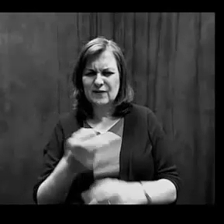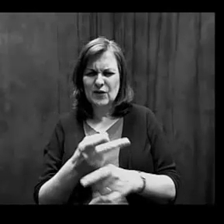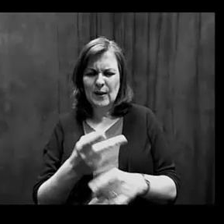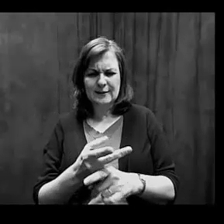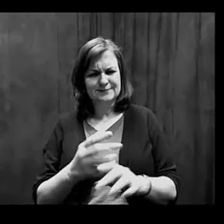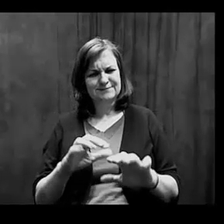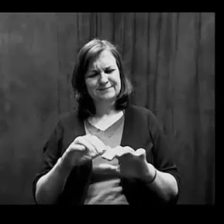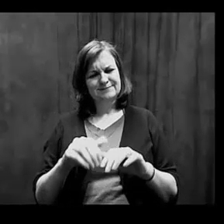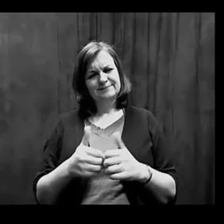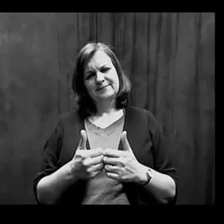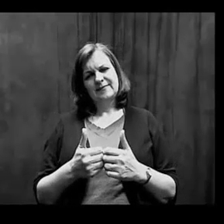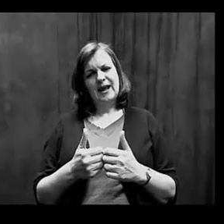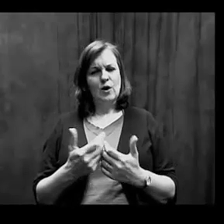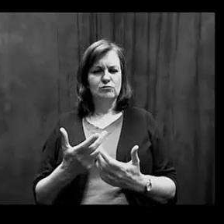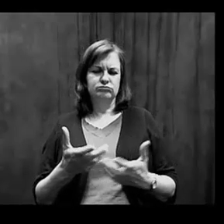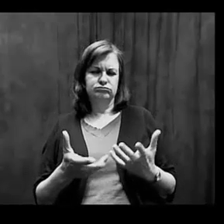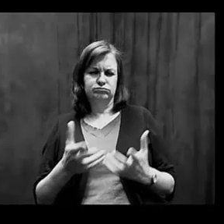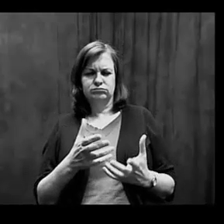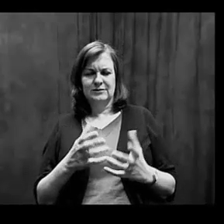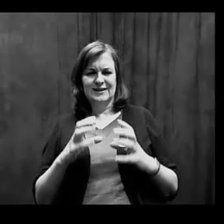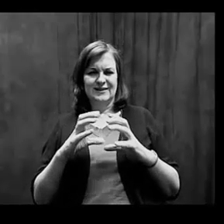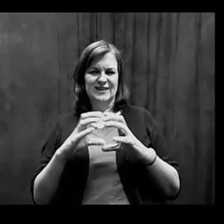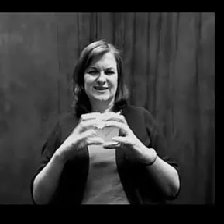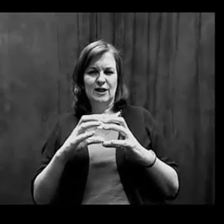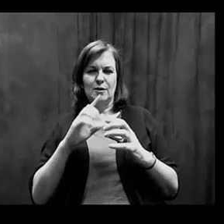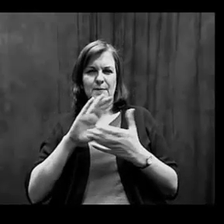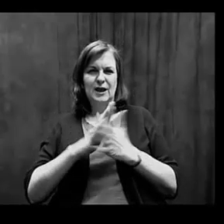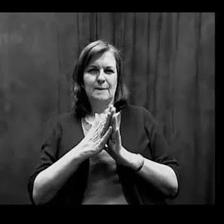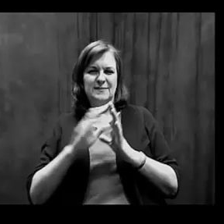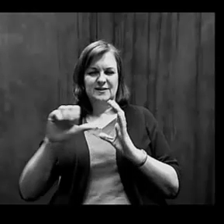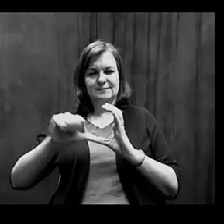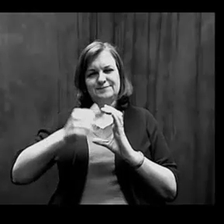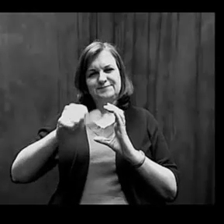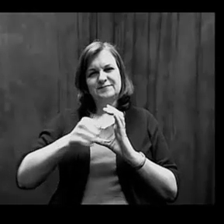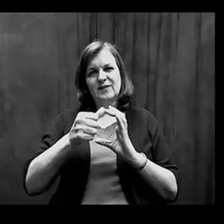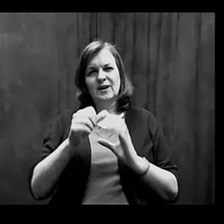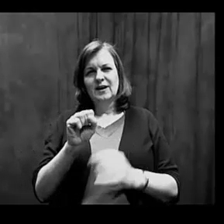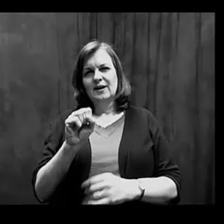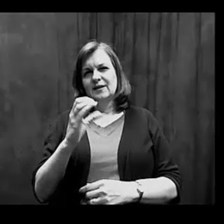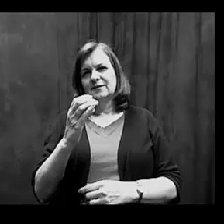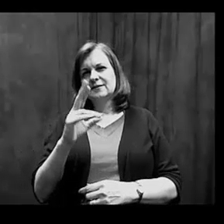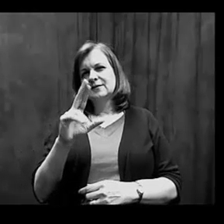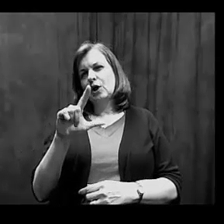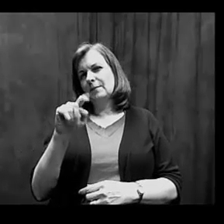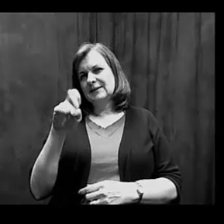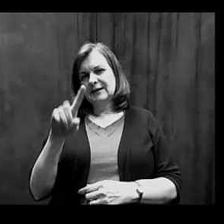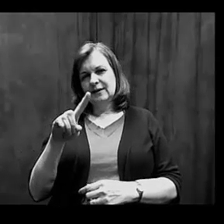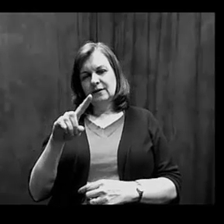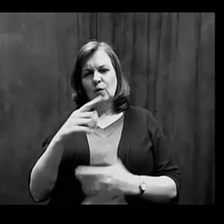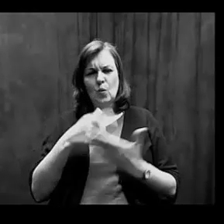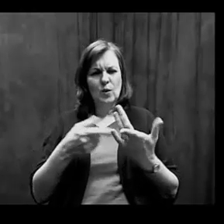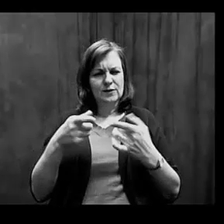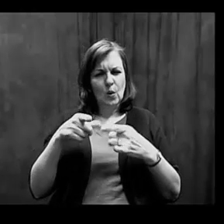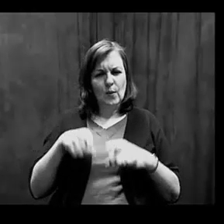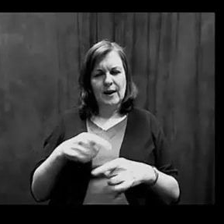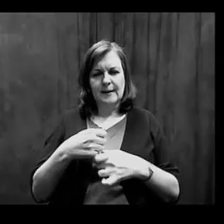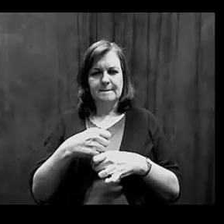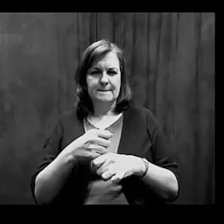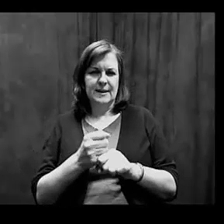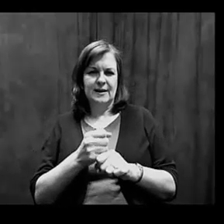so we have to start thinking about actually sculpting the body as I have here what's actually going on